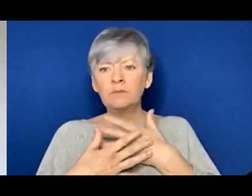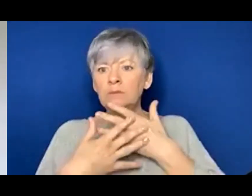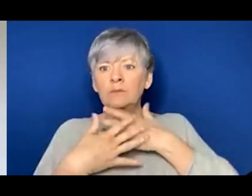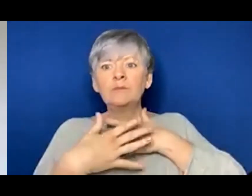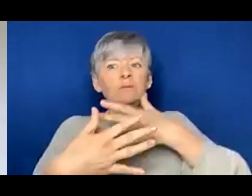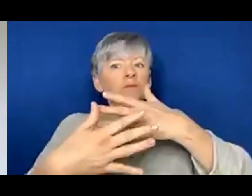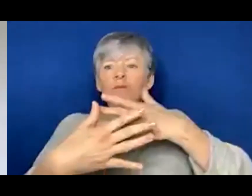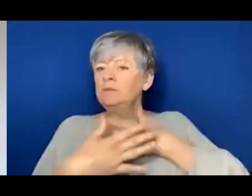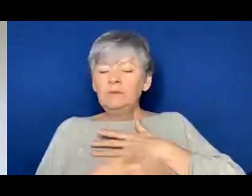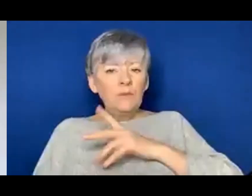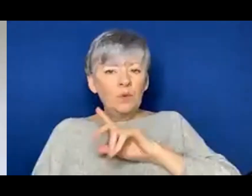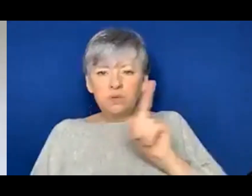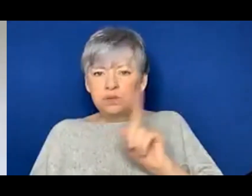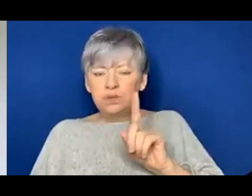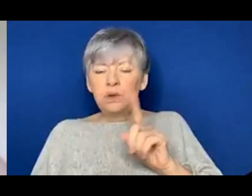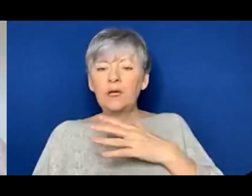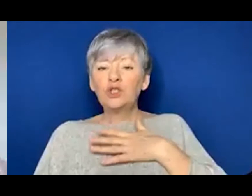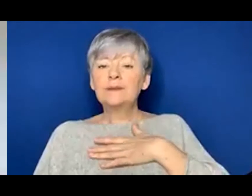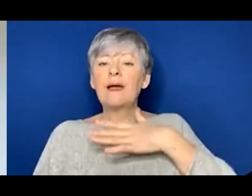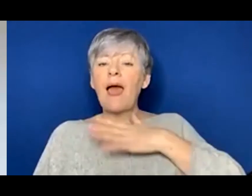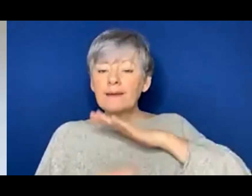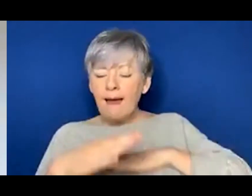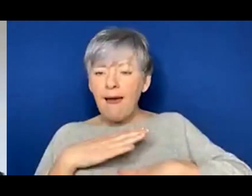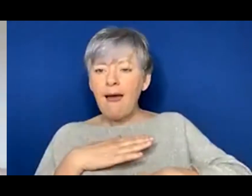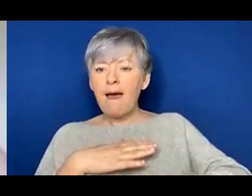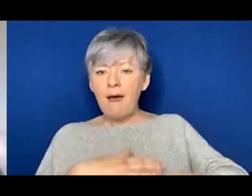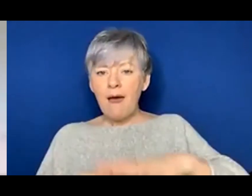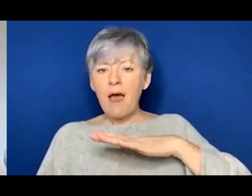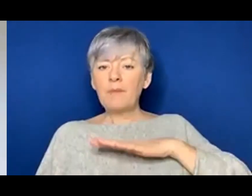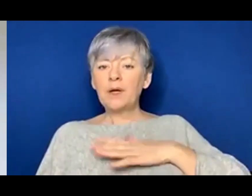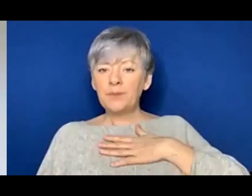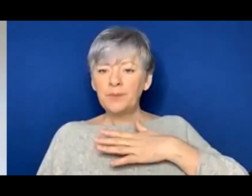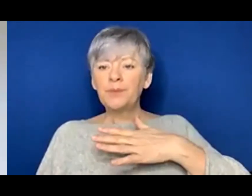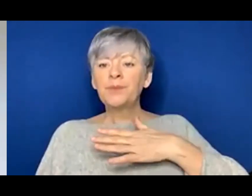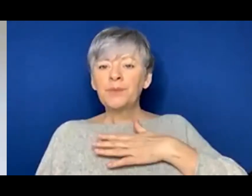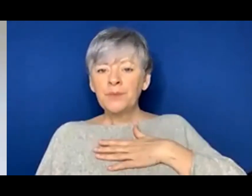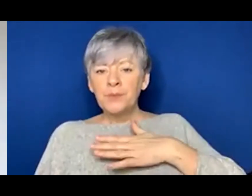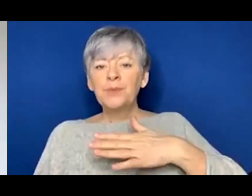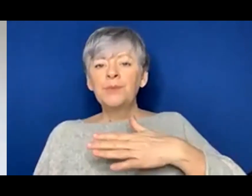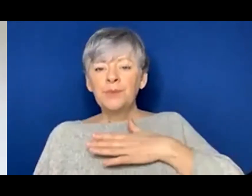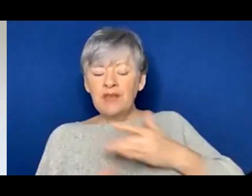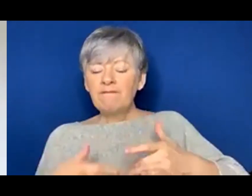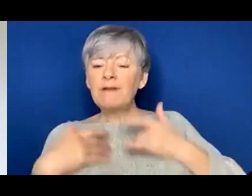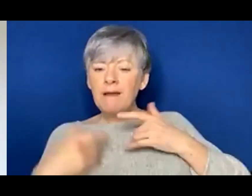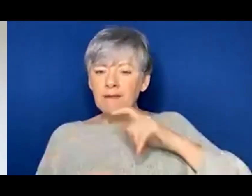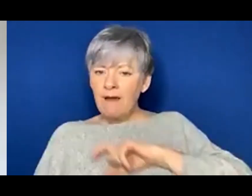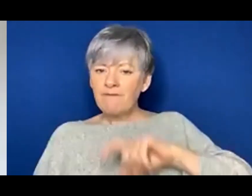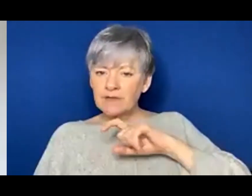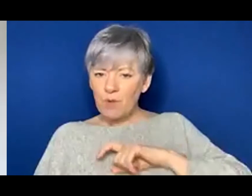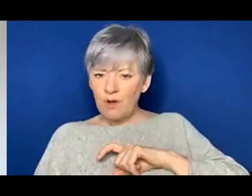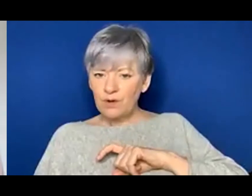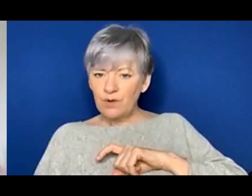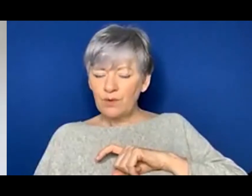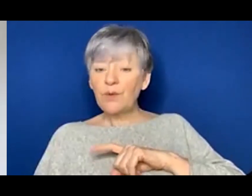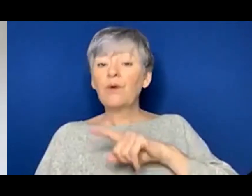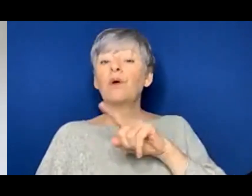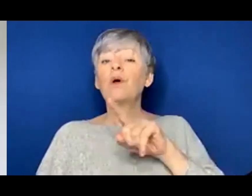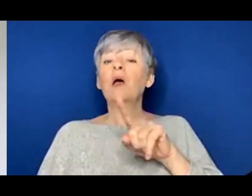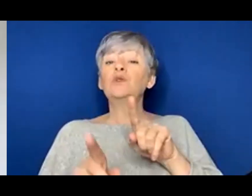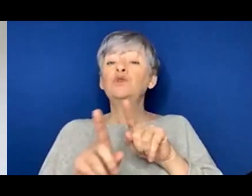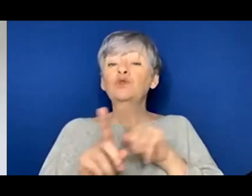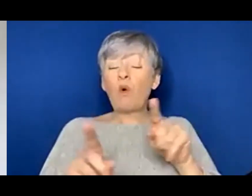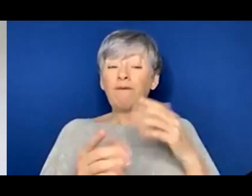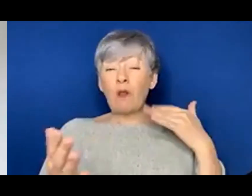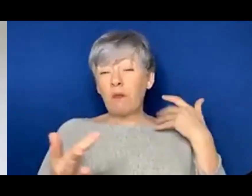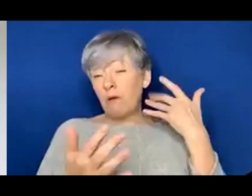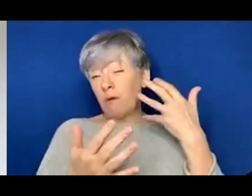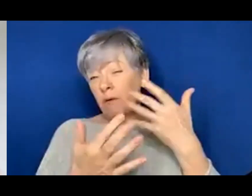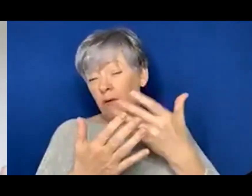to panic, but calm and lightly to be comfortable. For a long period of time people documented